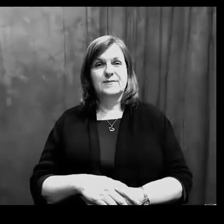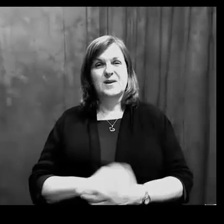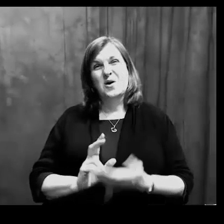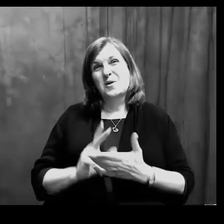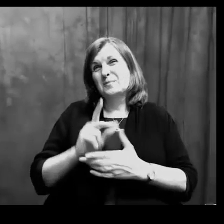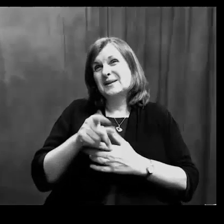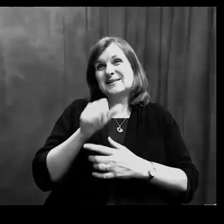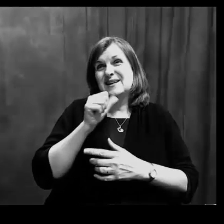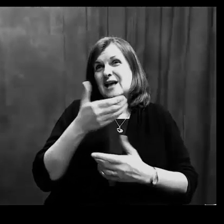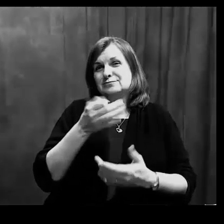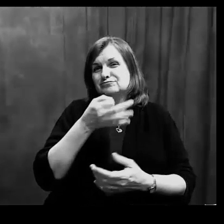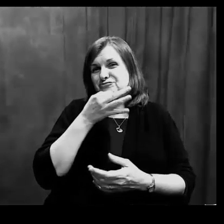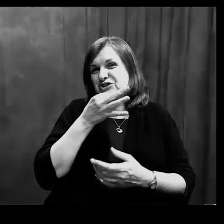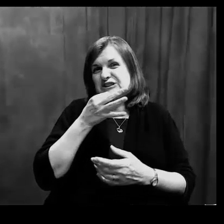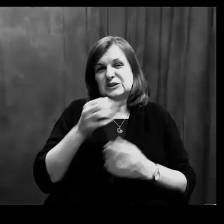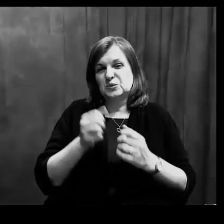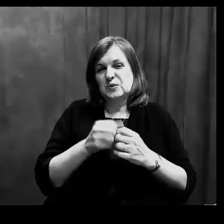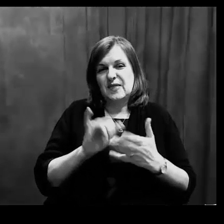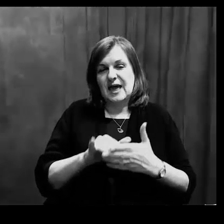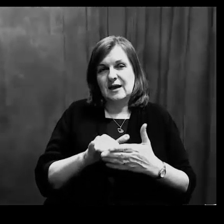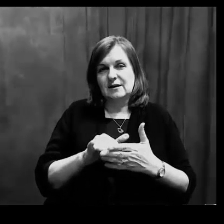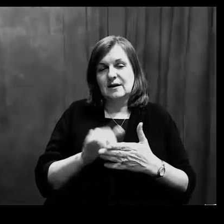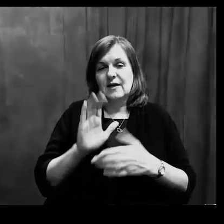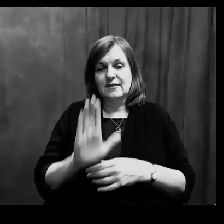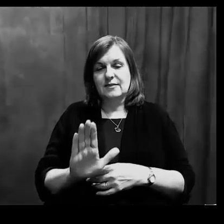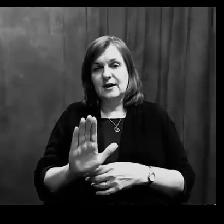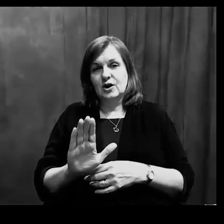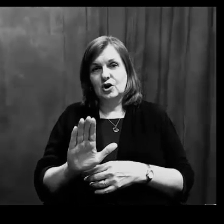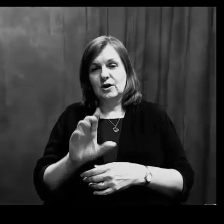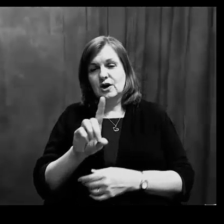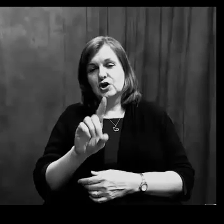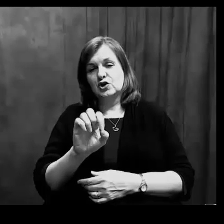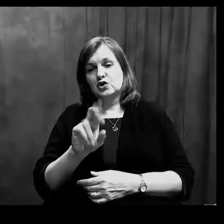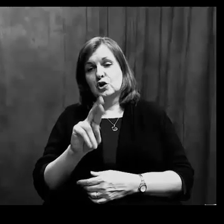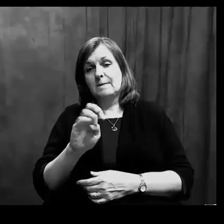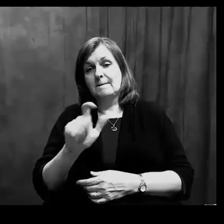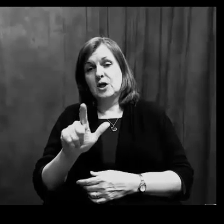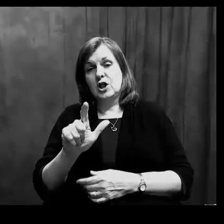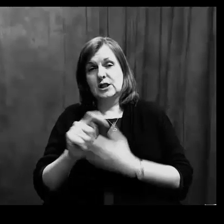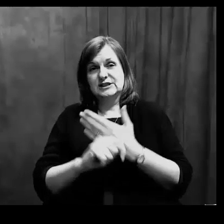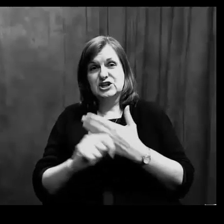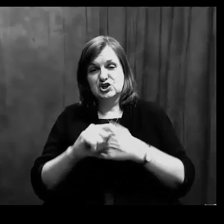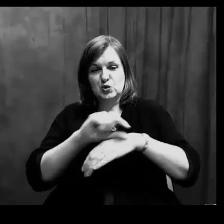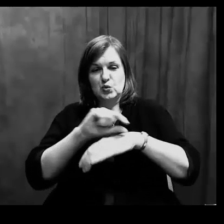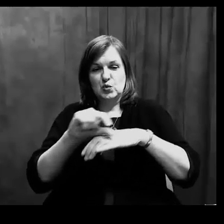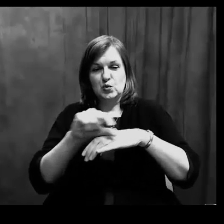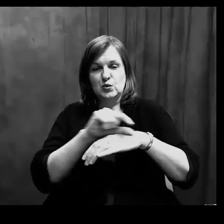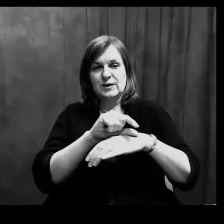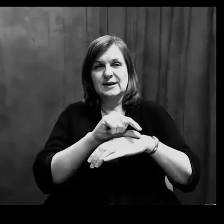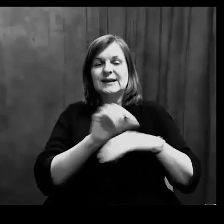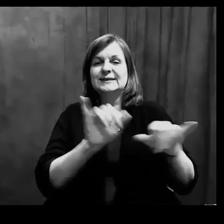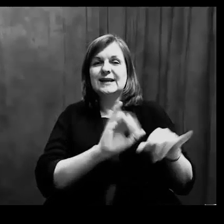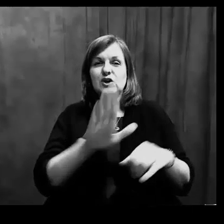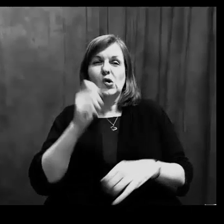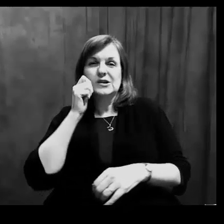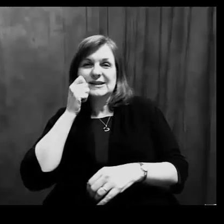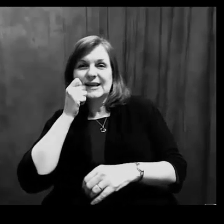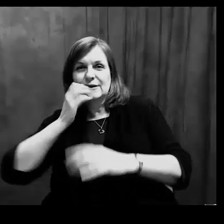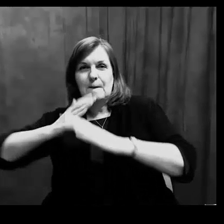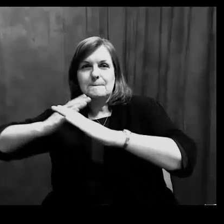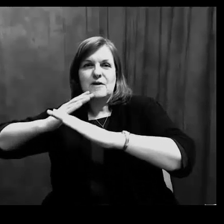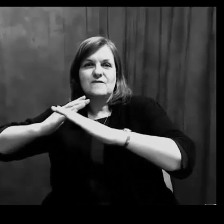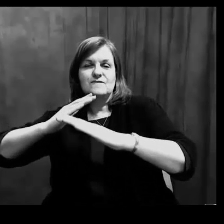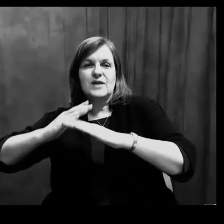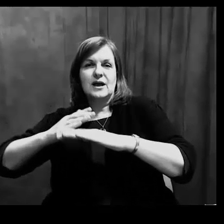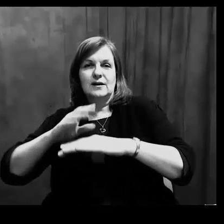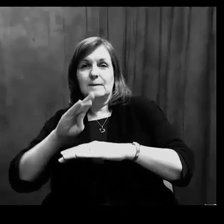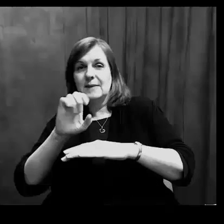Well they're not very good at it as you might imagine. There epidermis, or dermal tissue, plays the same roll your does.